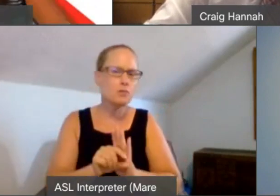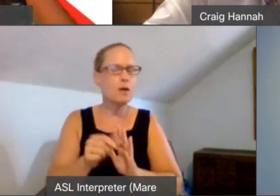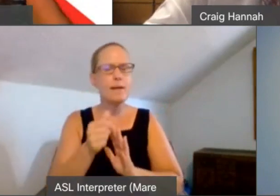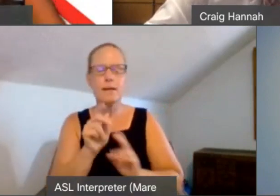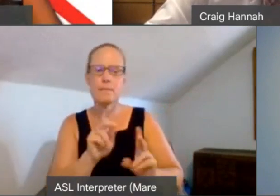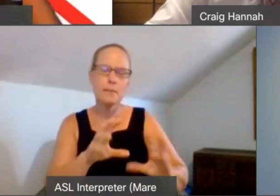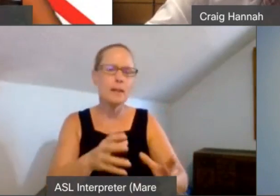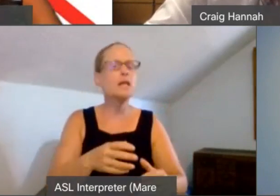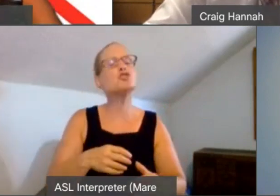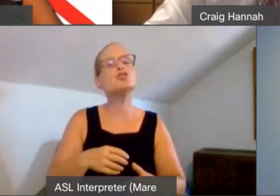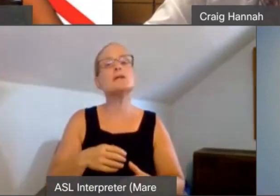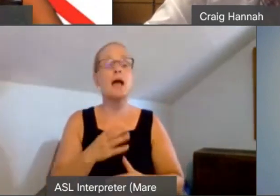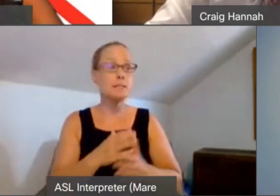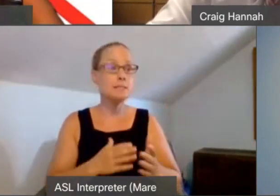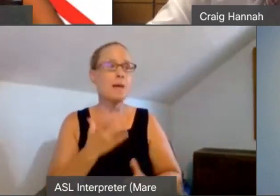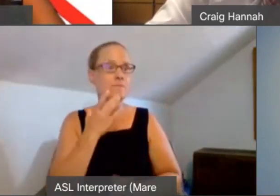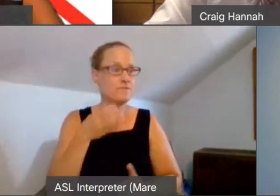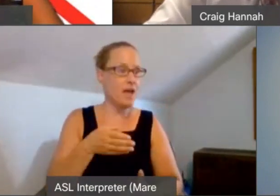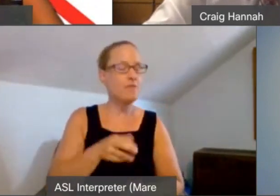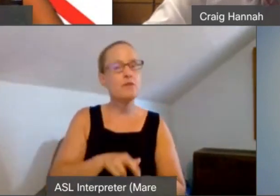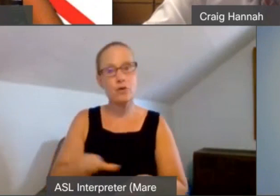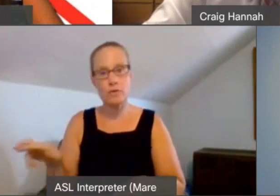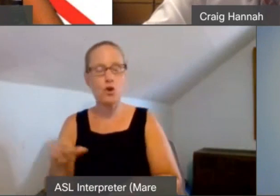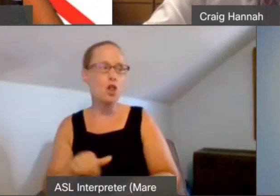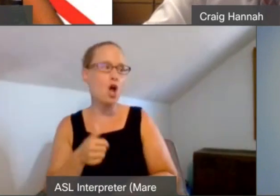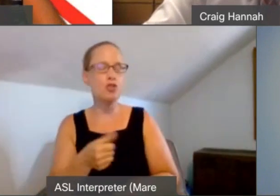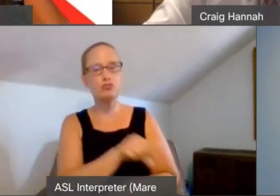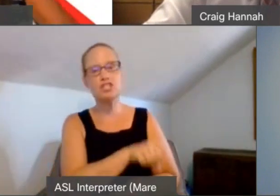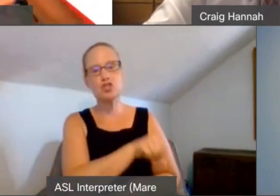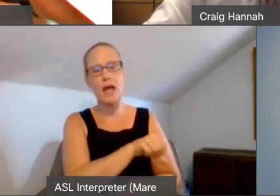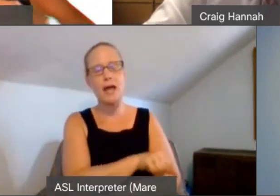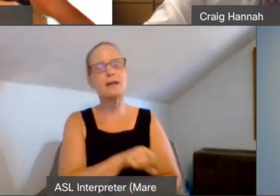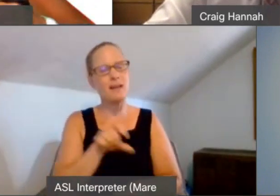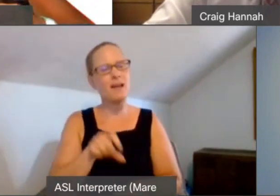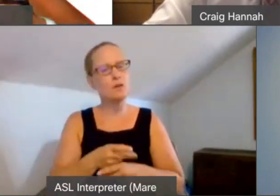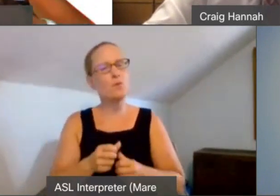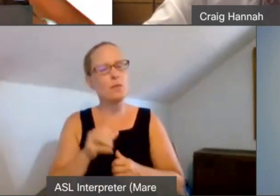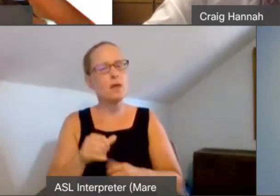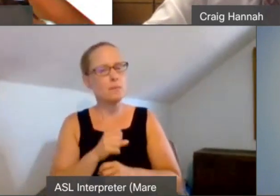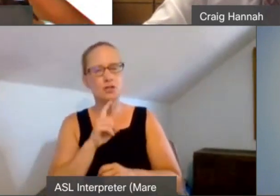by who's being referred and who's being accepted in our treatment courts and our job is to make sure